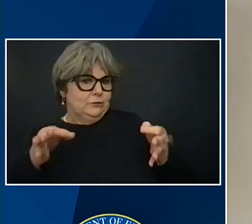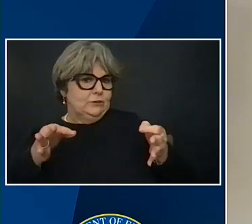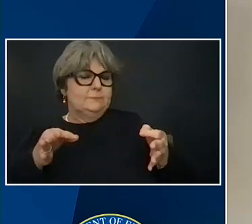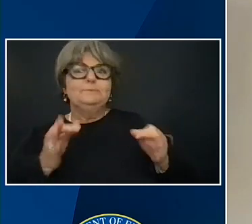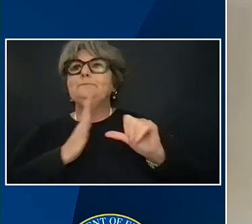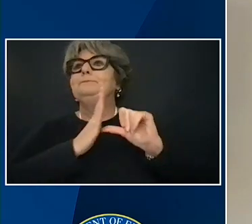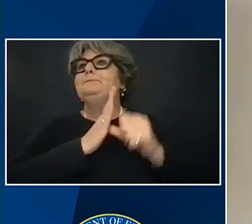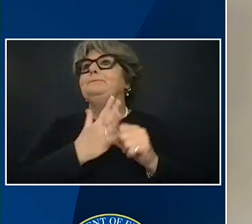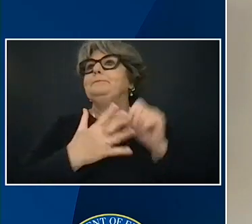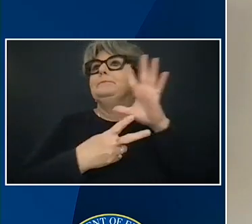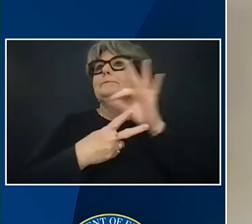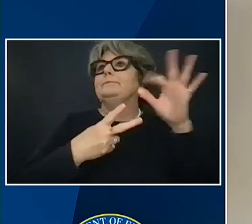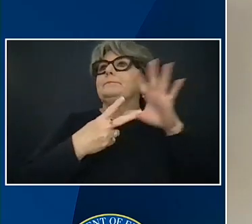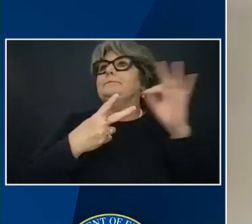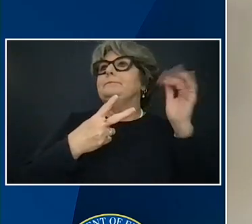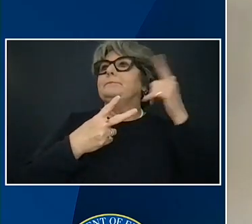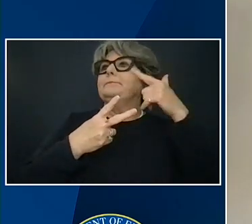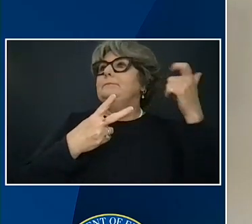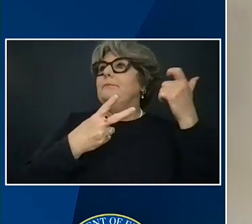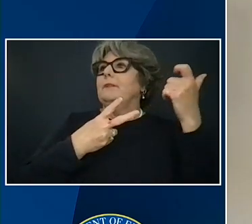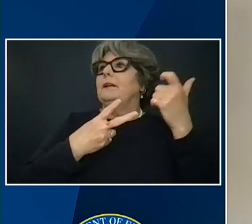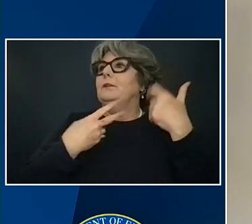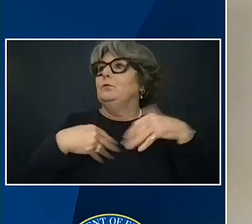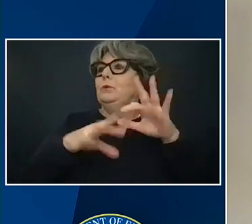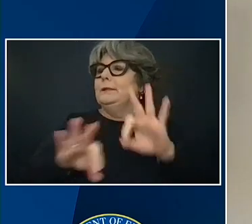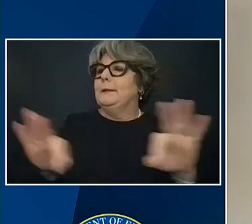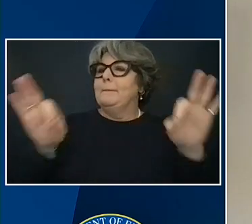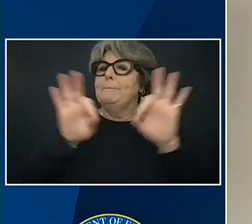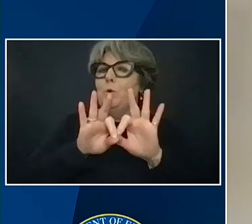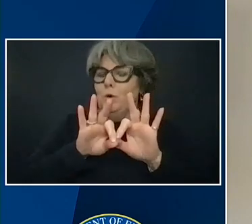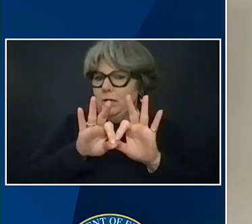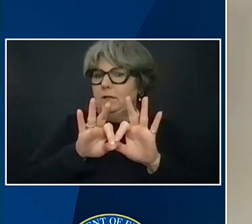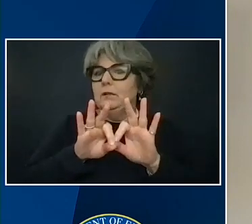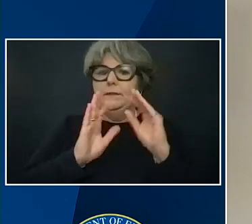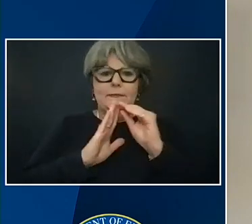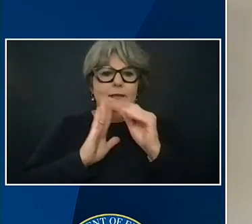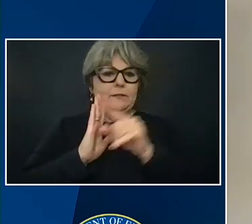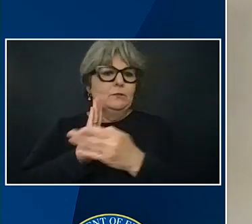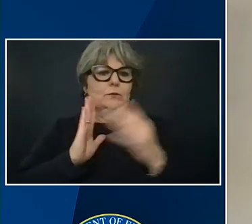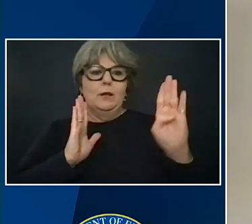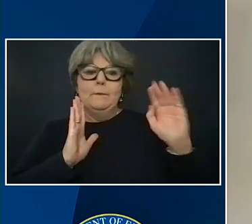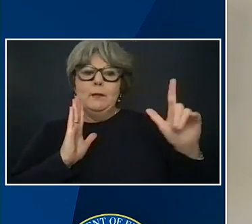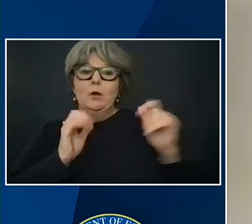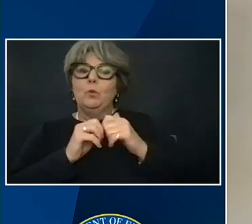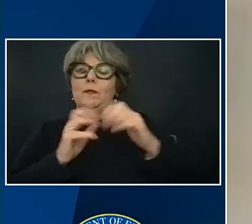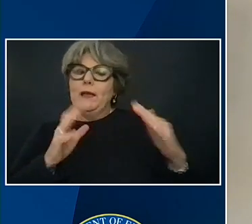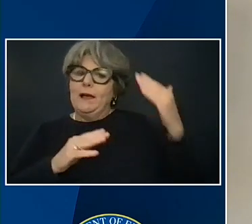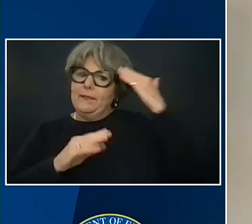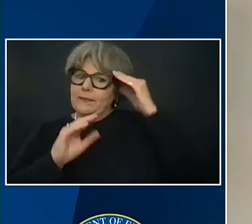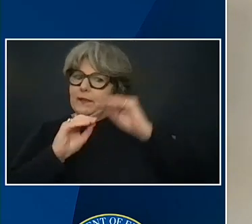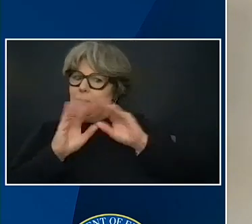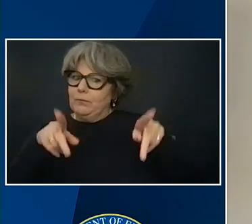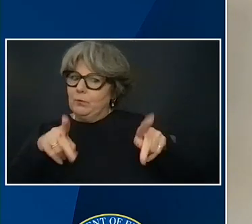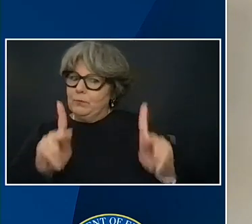because it's incredibly important to me that students are not billed without their explicit consent. With all the things going on at the